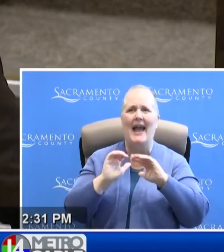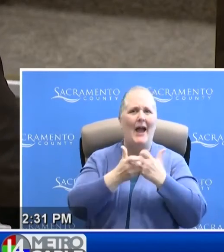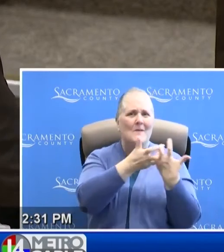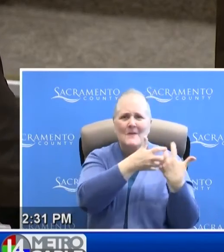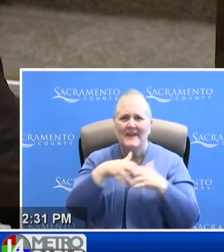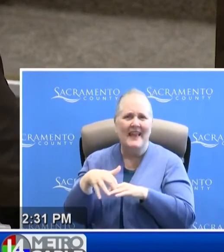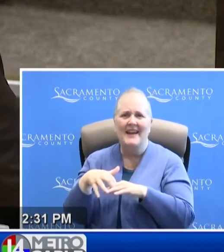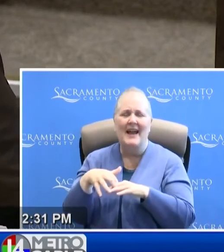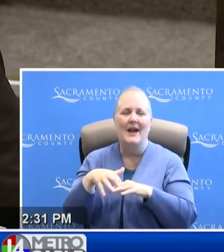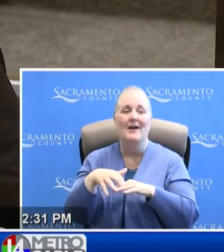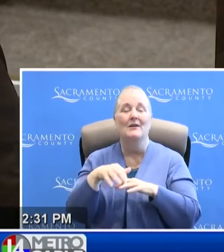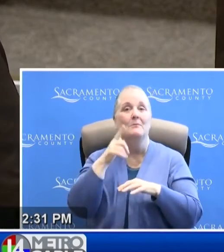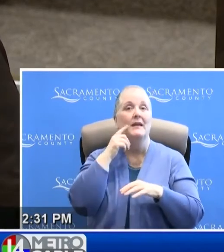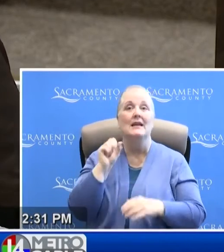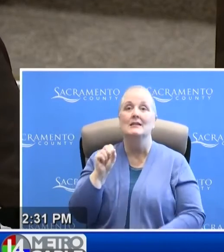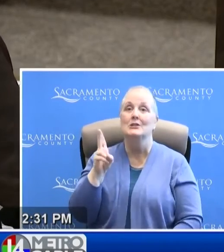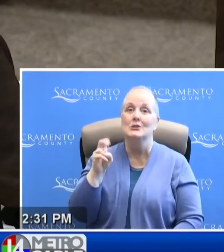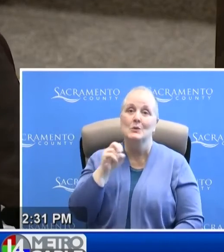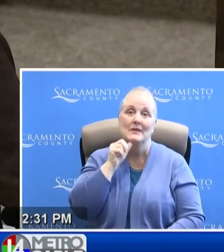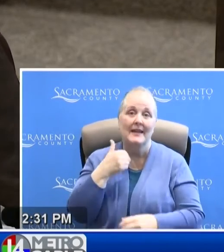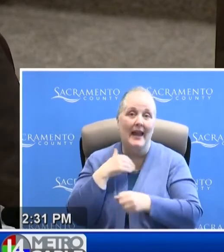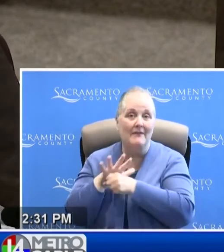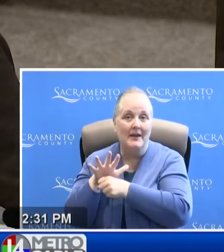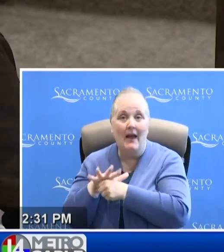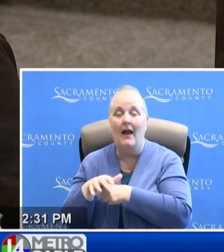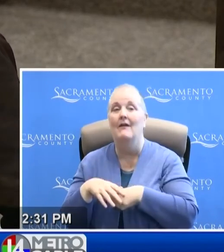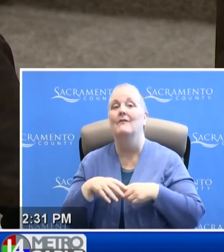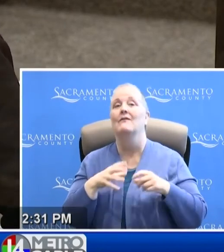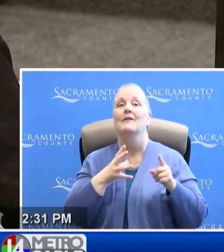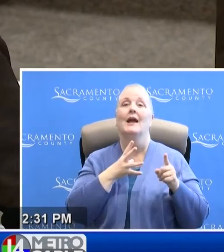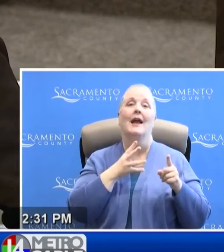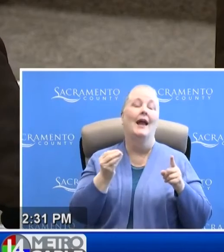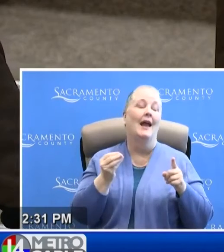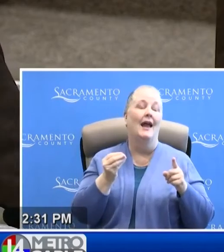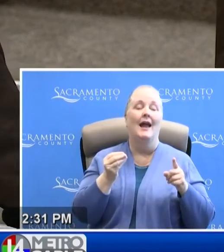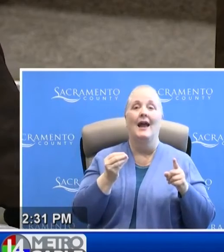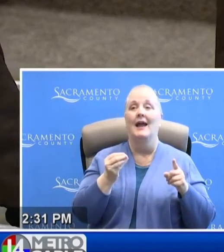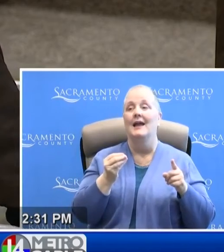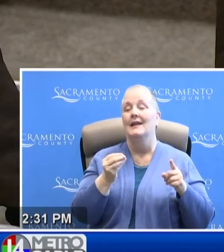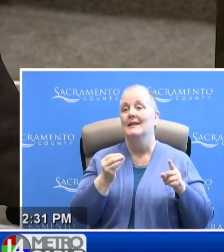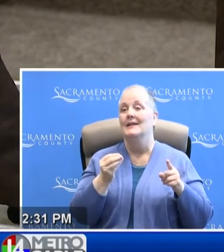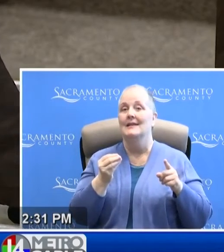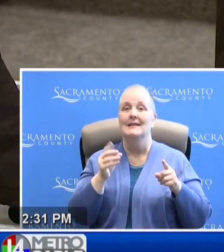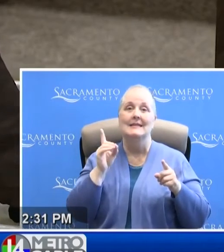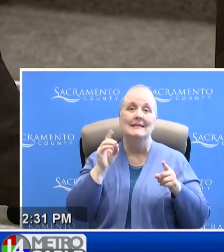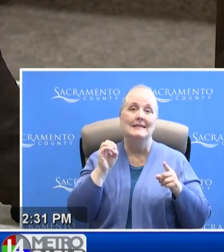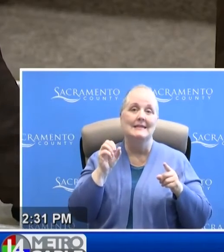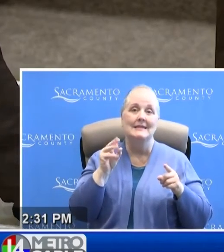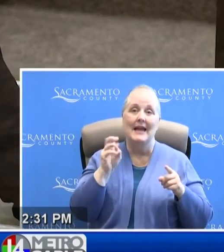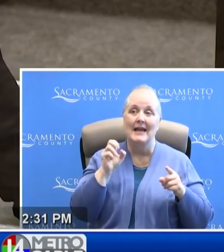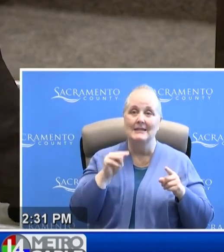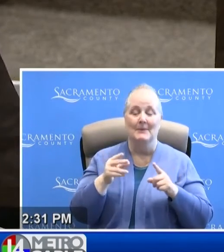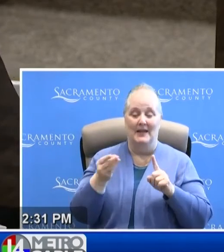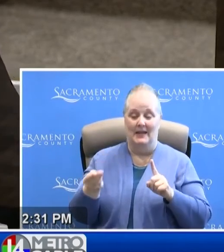because Sue didn't have enough and it had to go through Desmond to get to Frost.